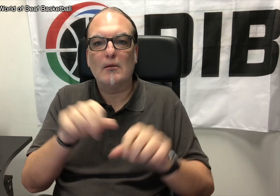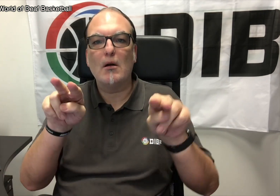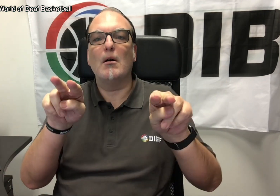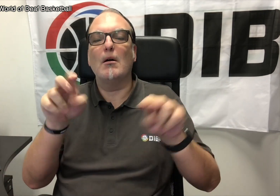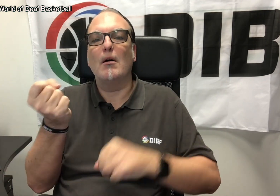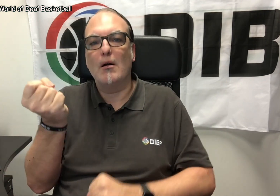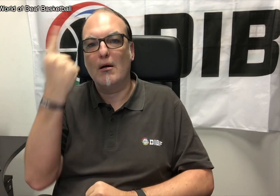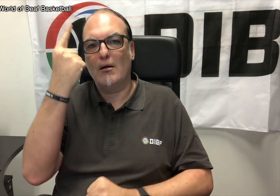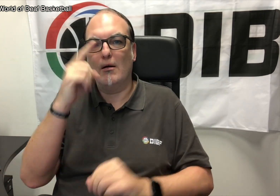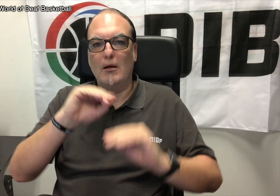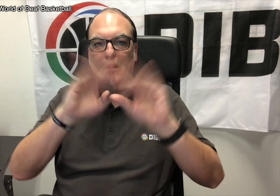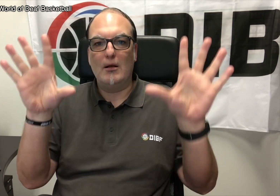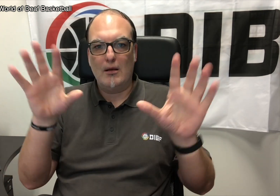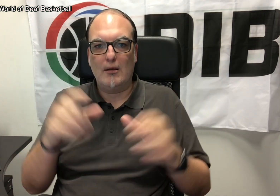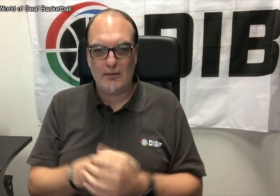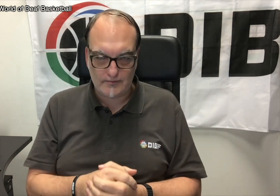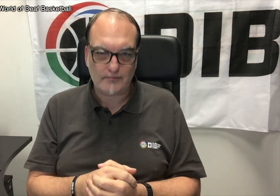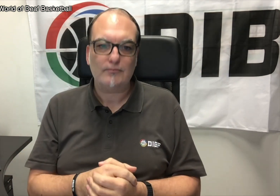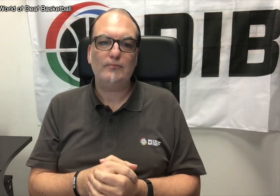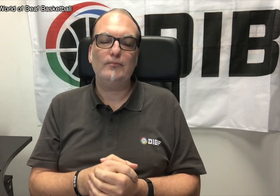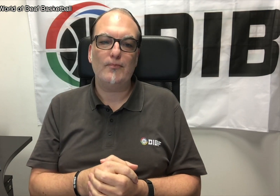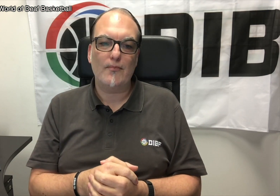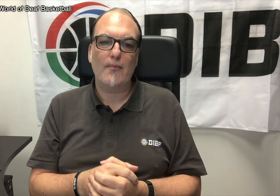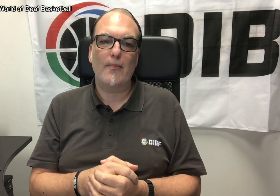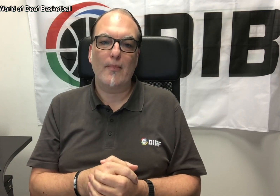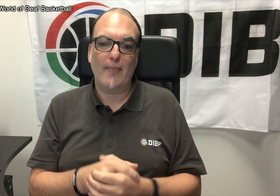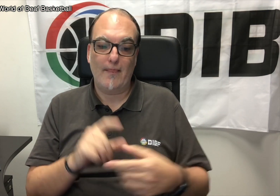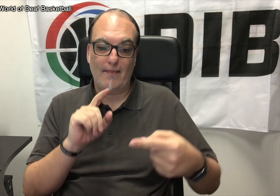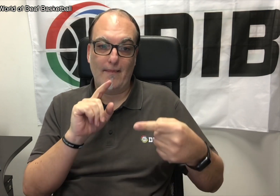for the delegates to understand better with more clarity.